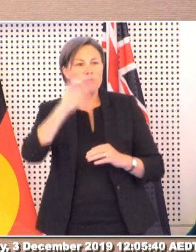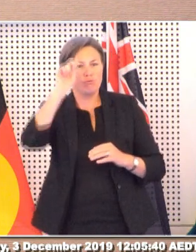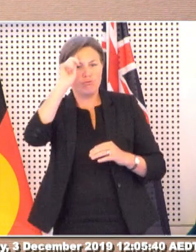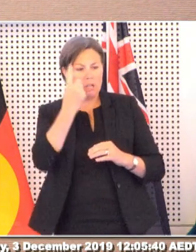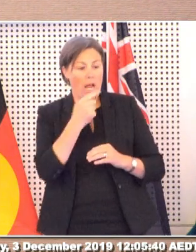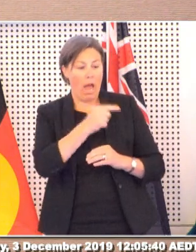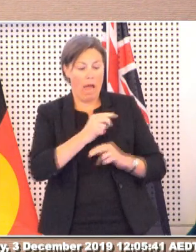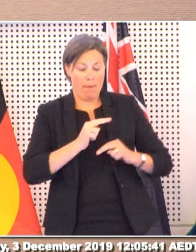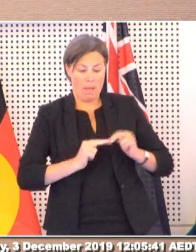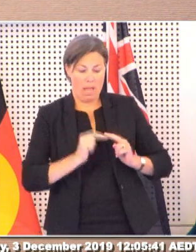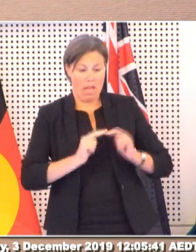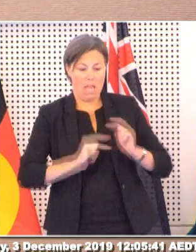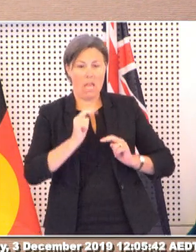the lives of those people.